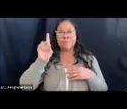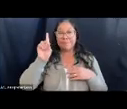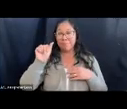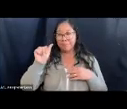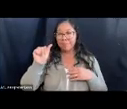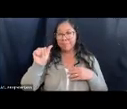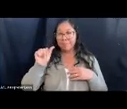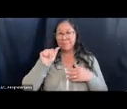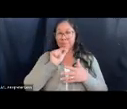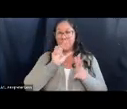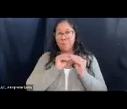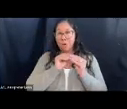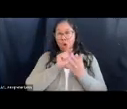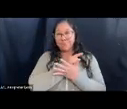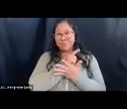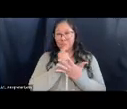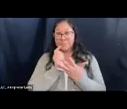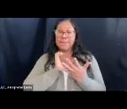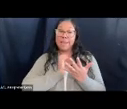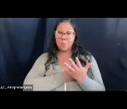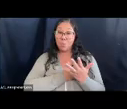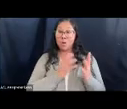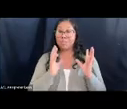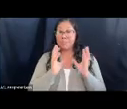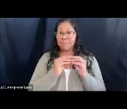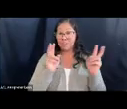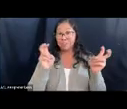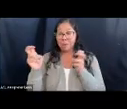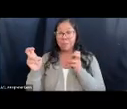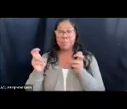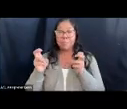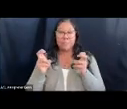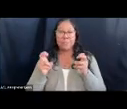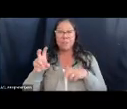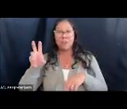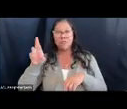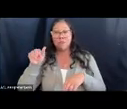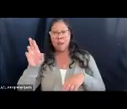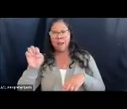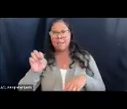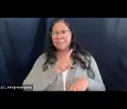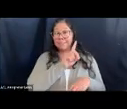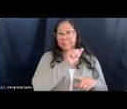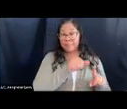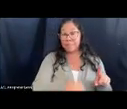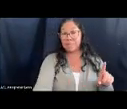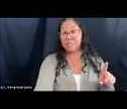Our session topic is at the intersection of race and disability and centering student